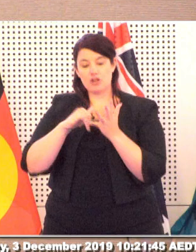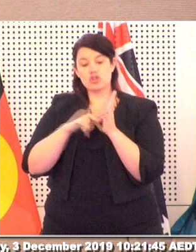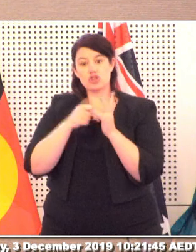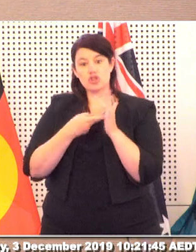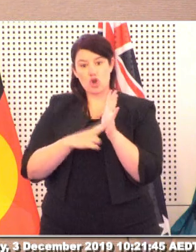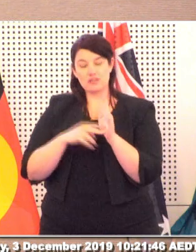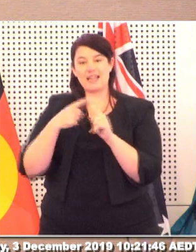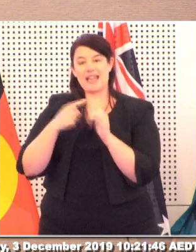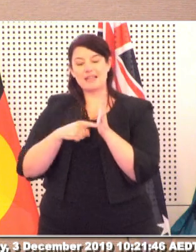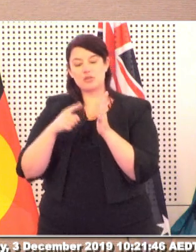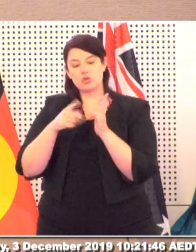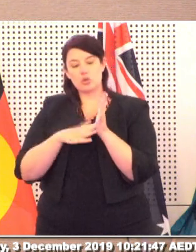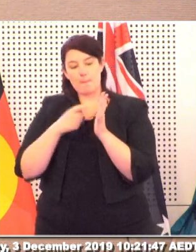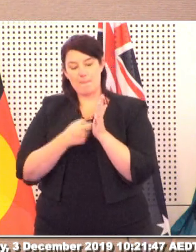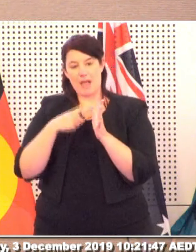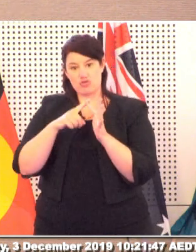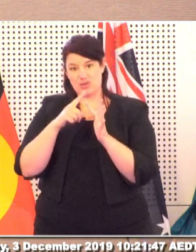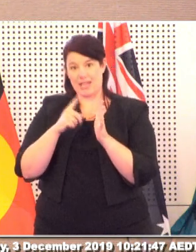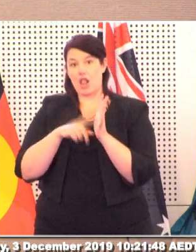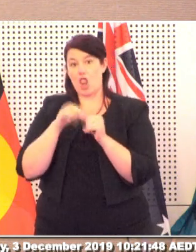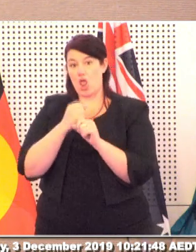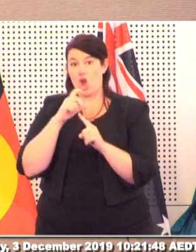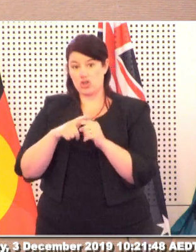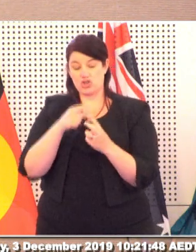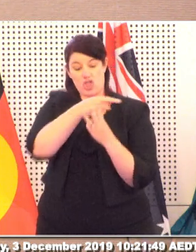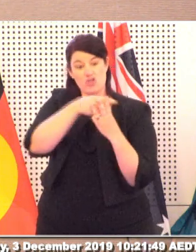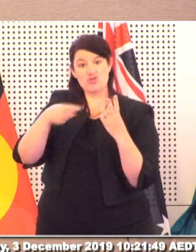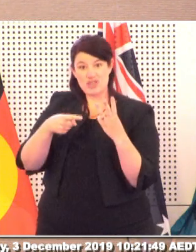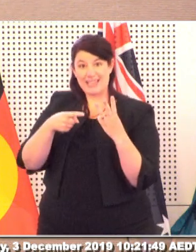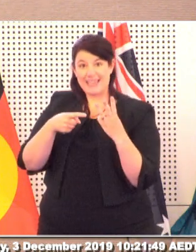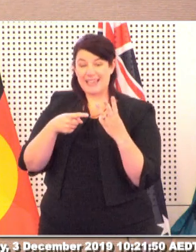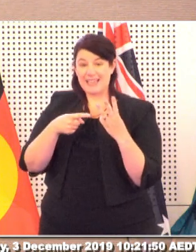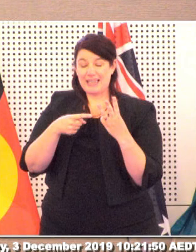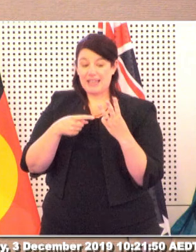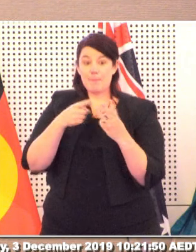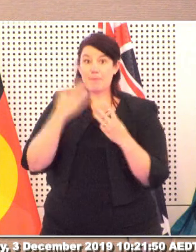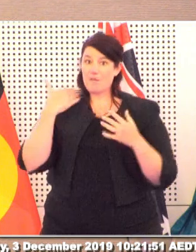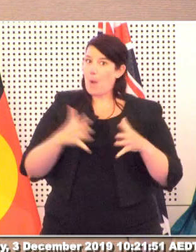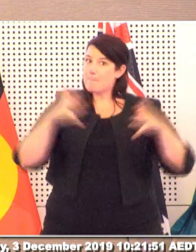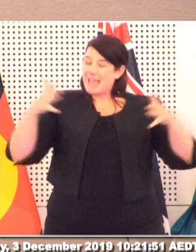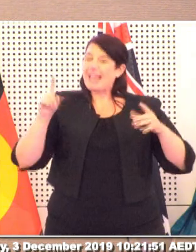Lodge, which are still operating. They’re much smaller than they used to be. There are fewer residents there.